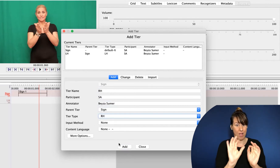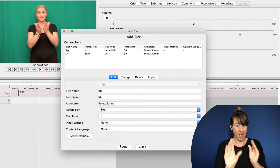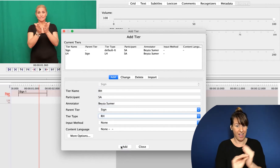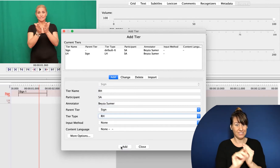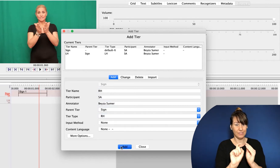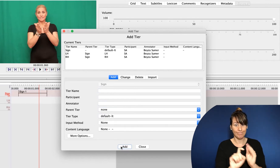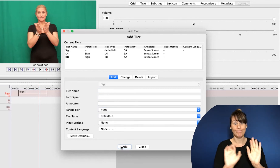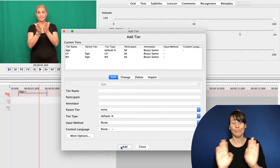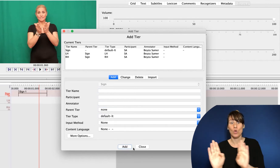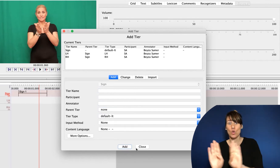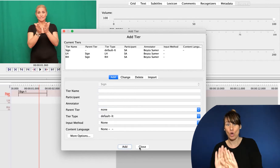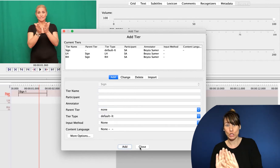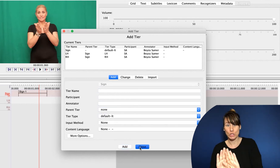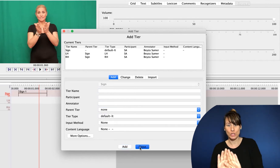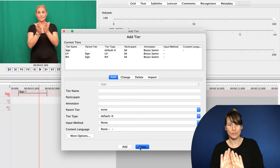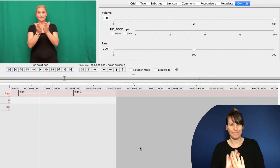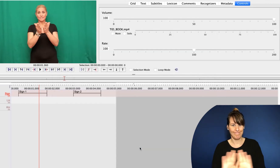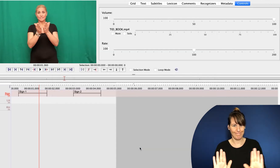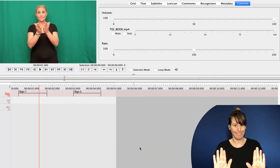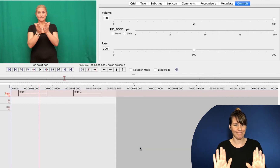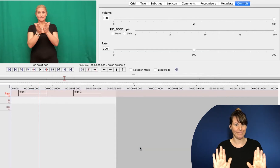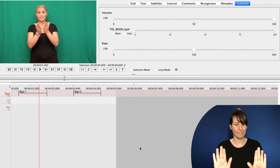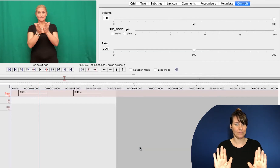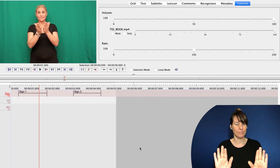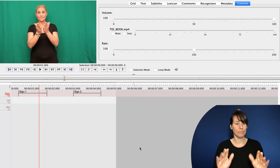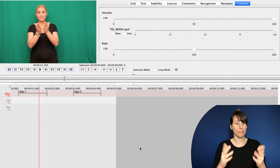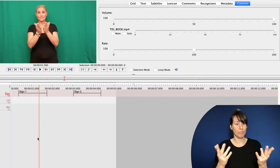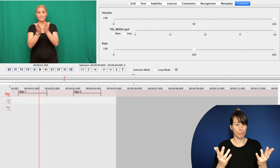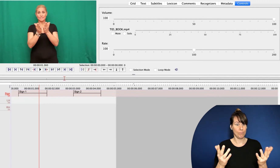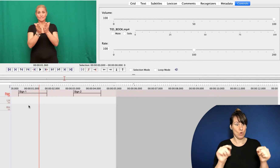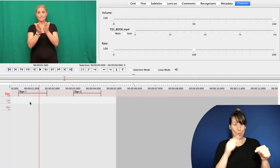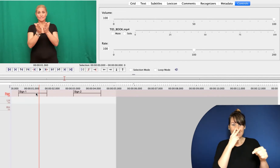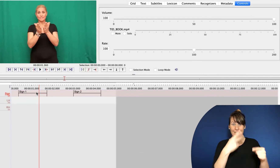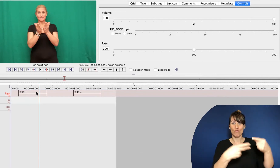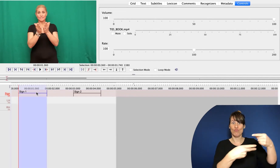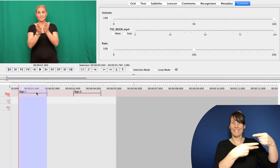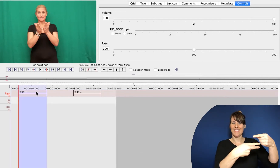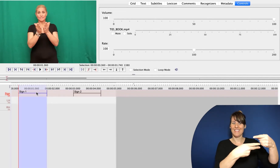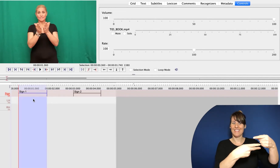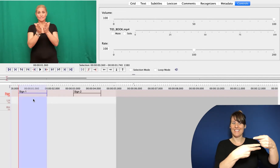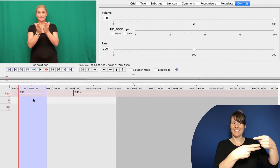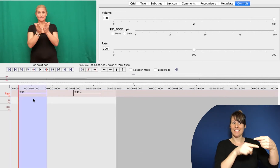and I do "Add" and I do "Close". Now when I, for example,